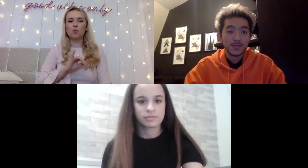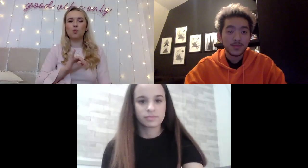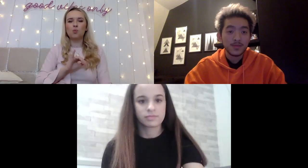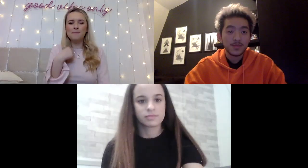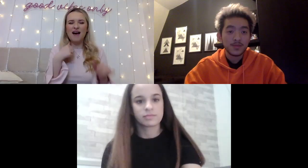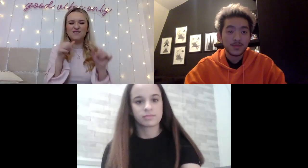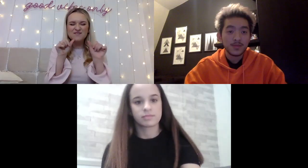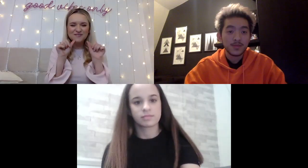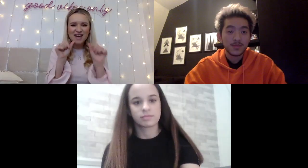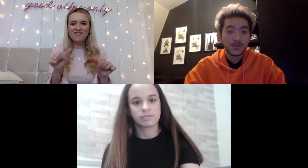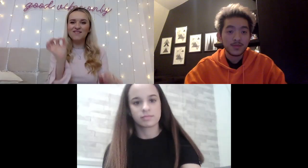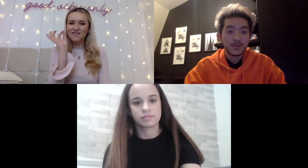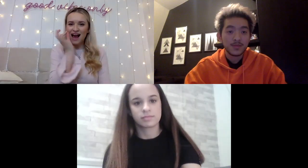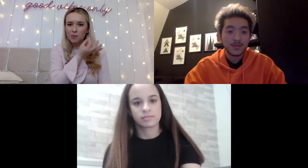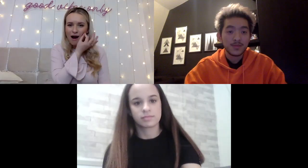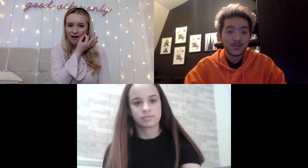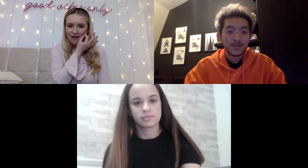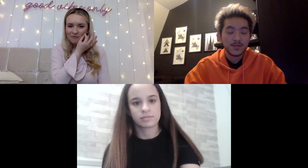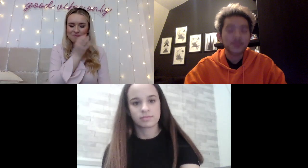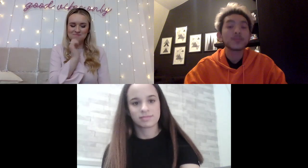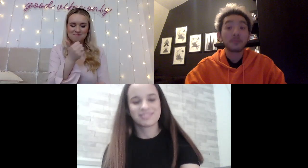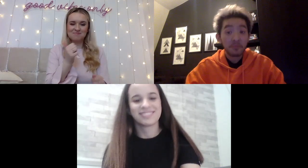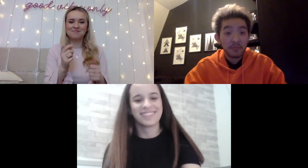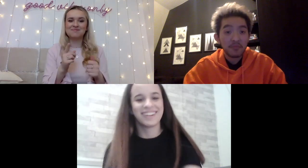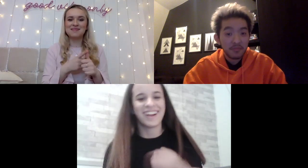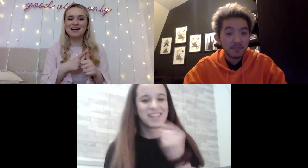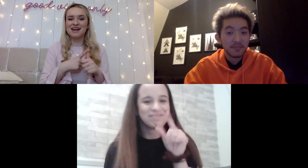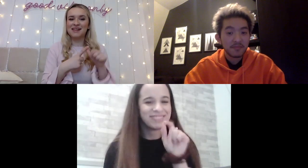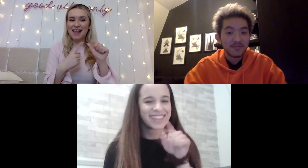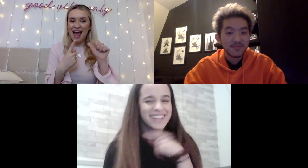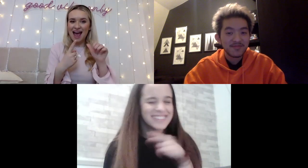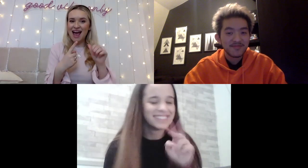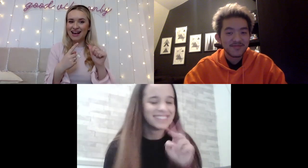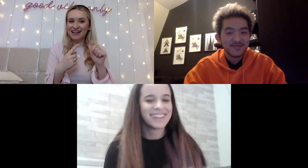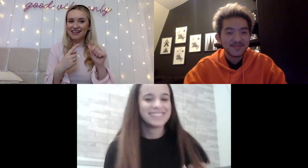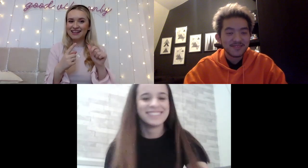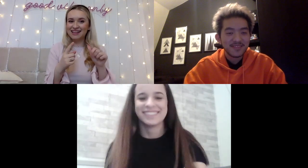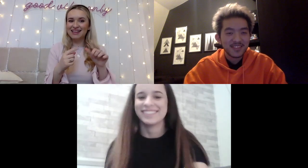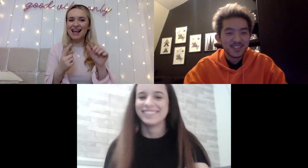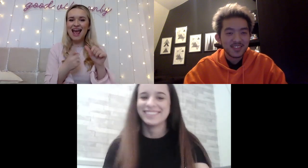Jas: What's my favourite flower? Jem: I almost picked this same question